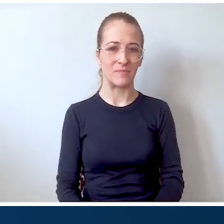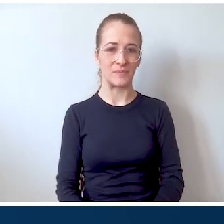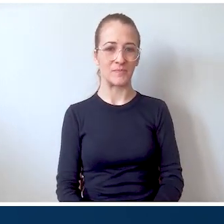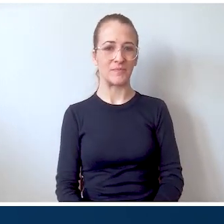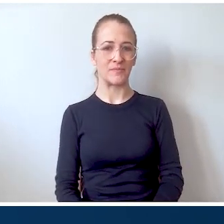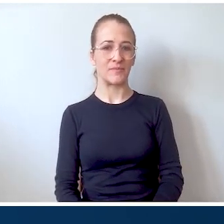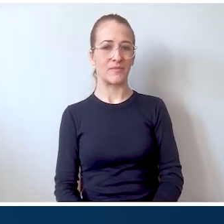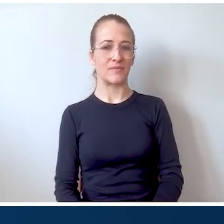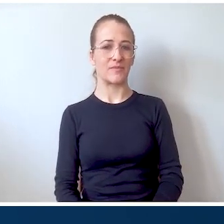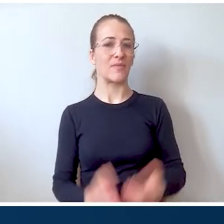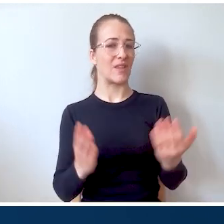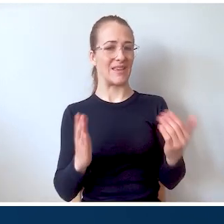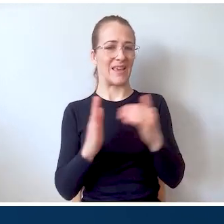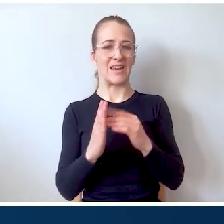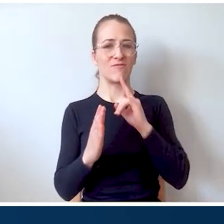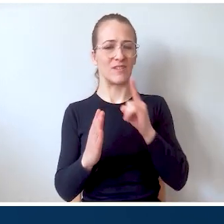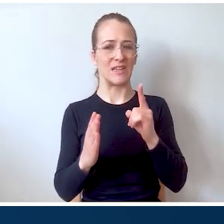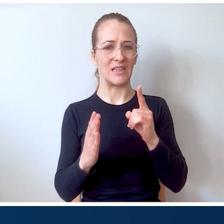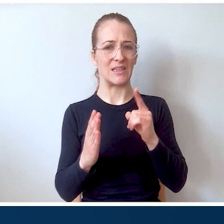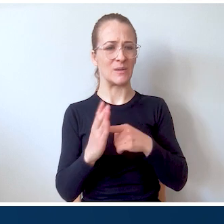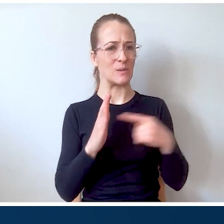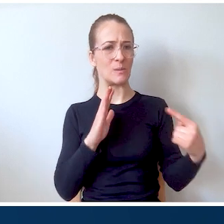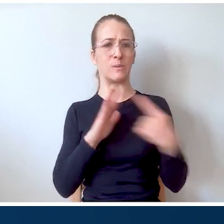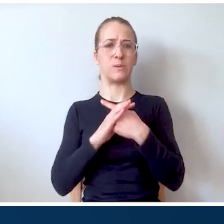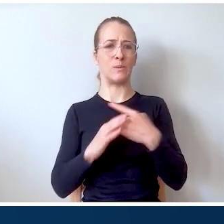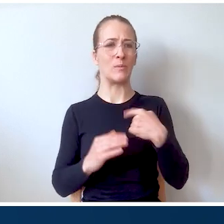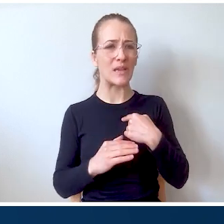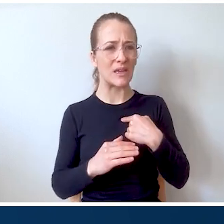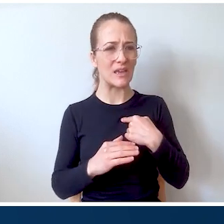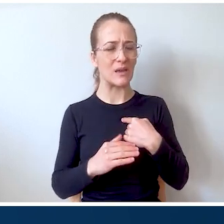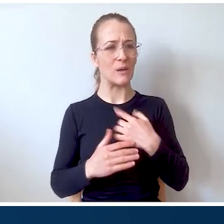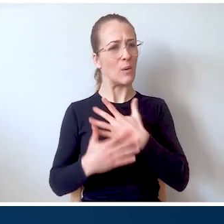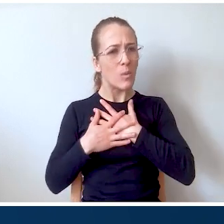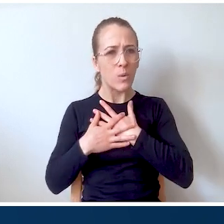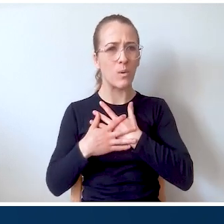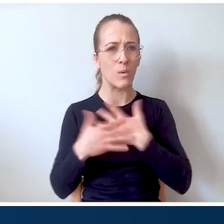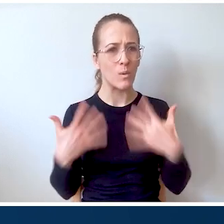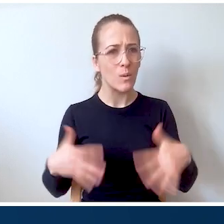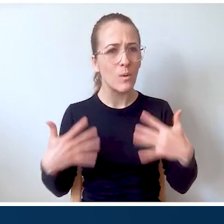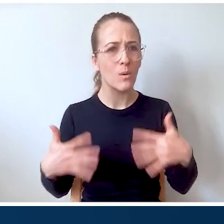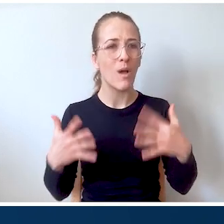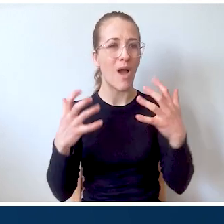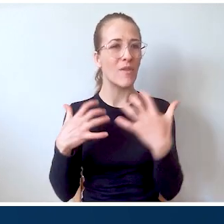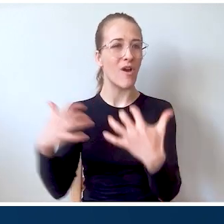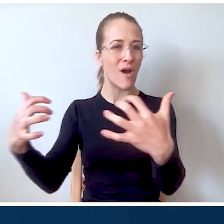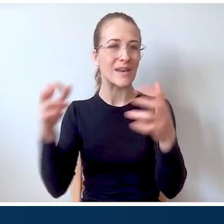and really again, landed on me in such a profound way. I would love for our audience to hear more about it.